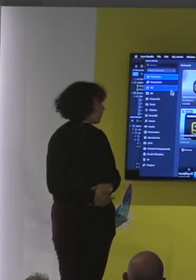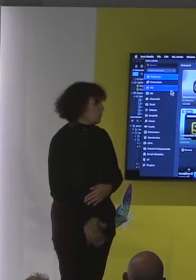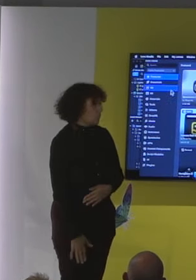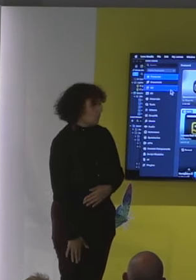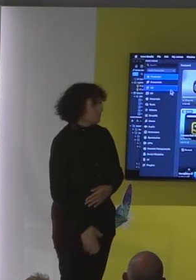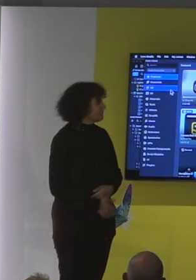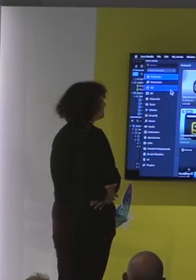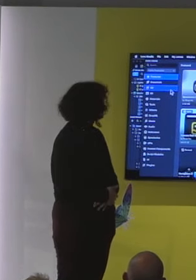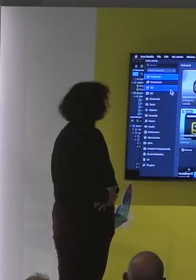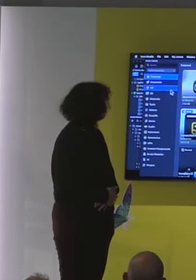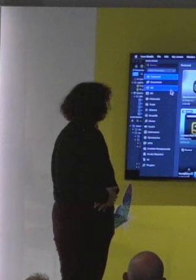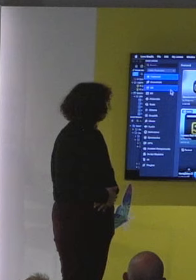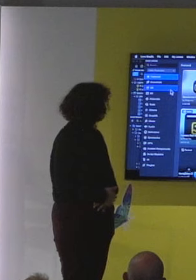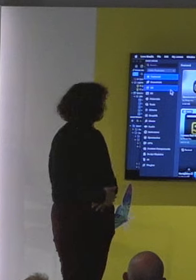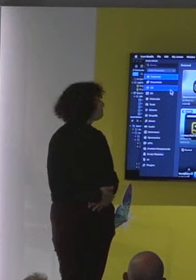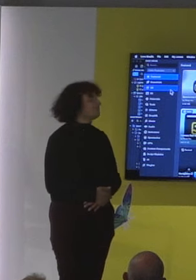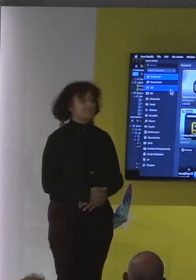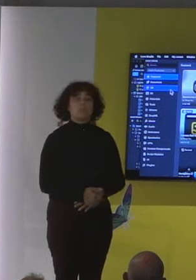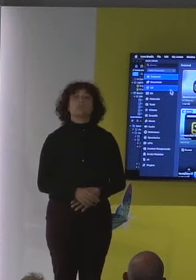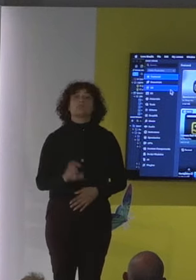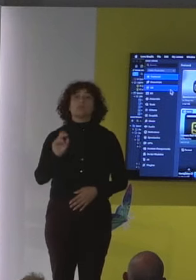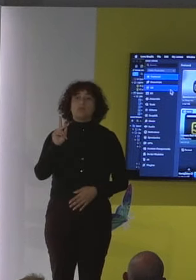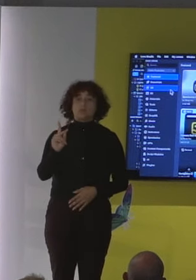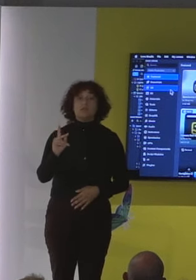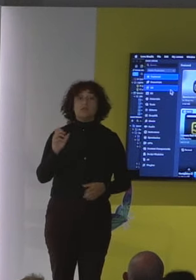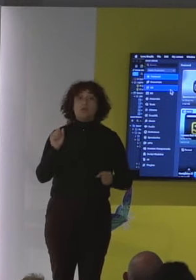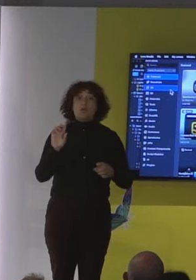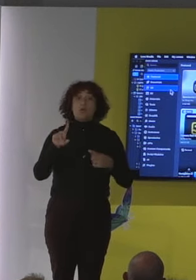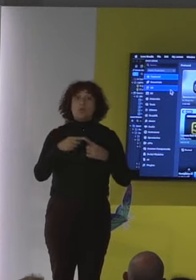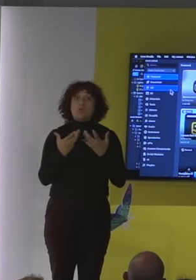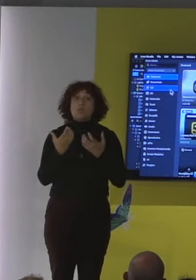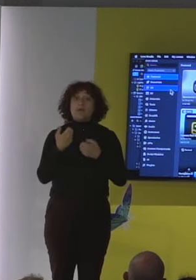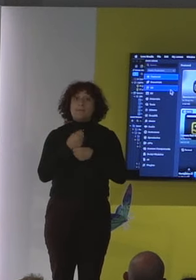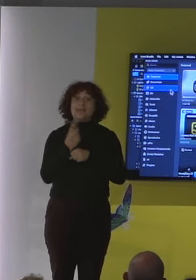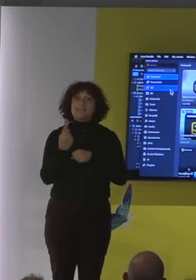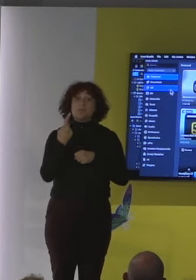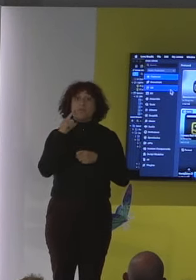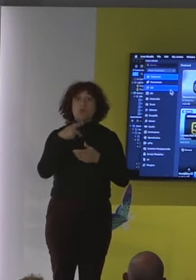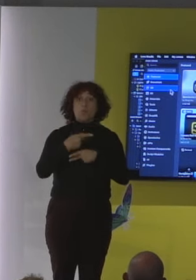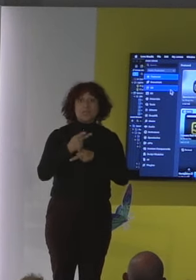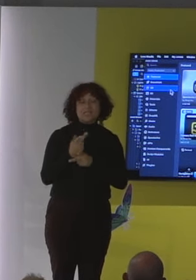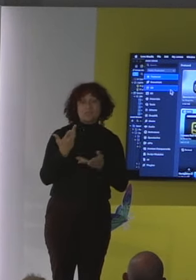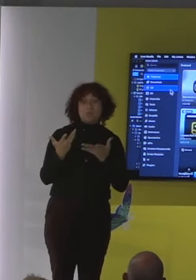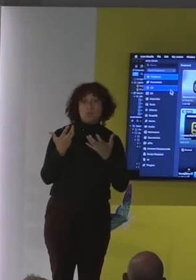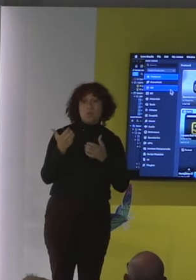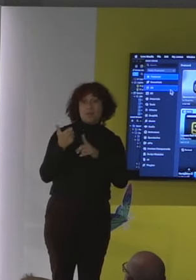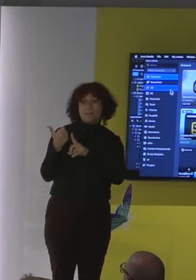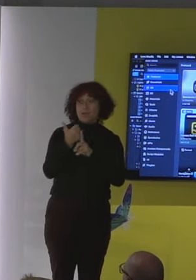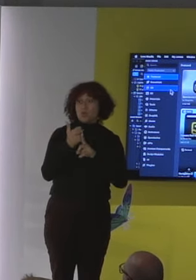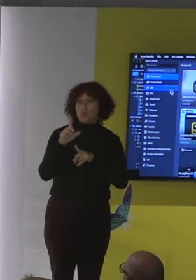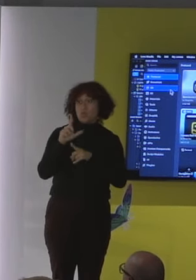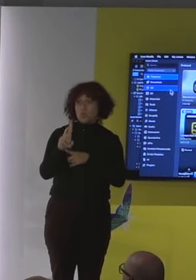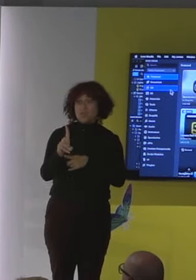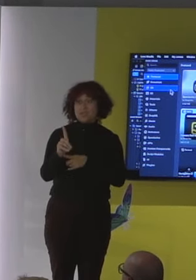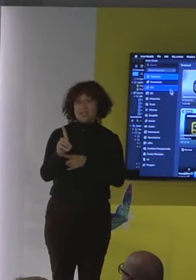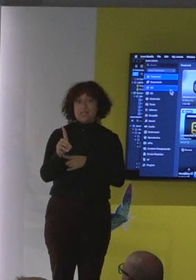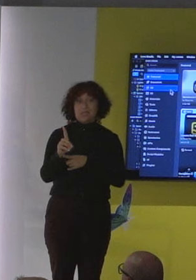The asset library is great for prototyping. So, when you want make something for production, you might want to make your own 3D models and whatnot, go to different platforms.